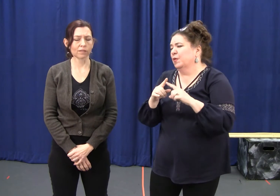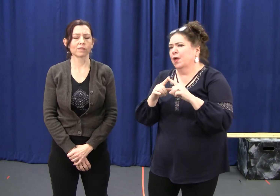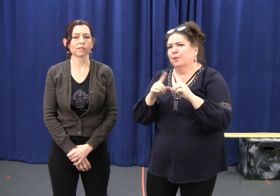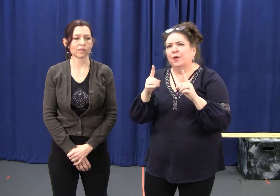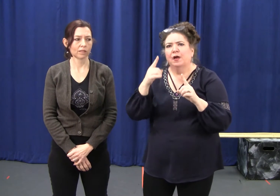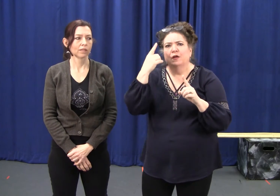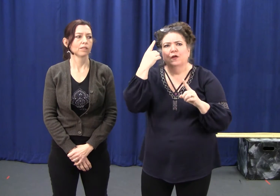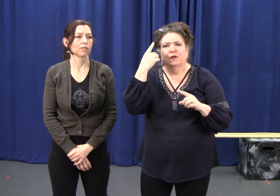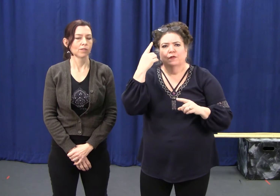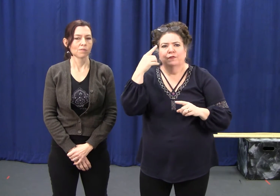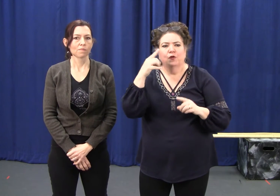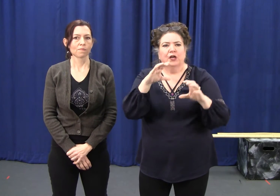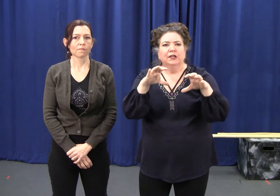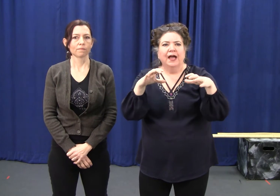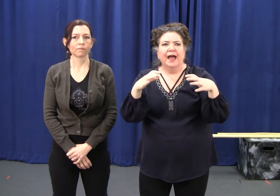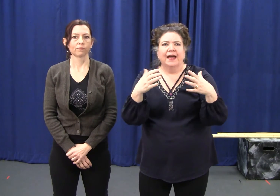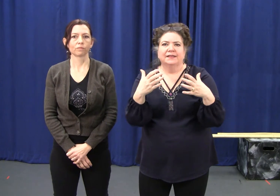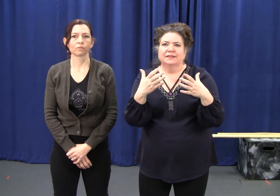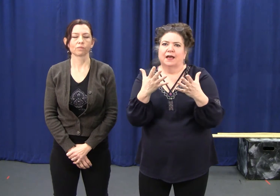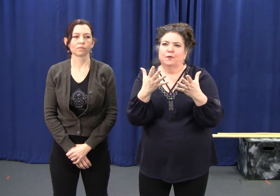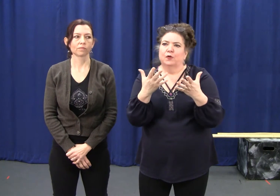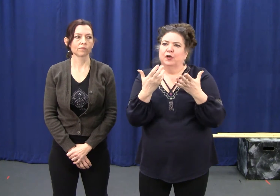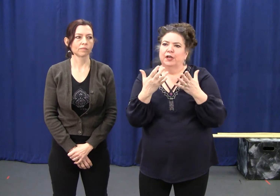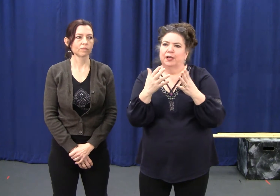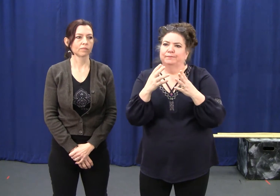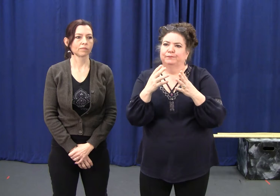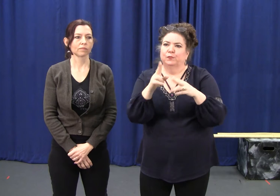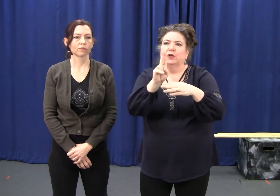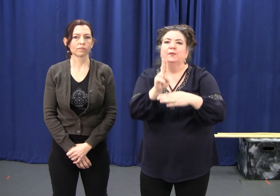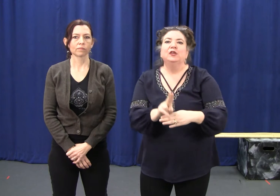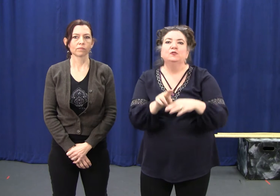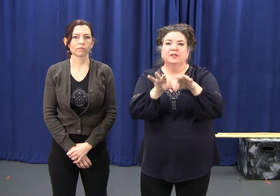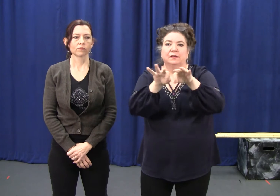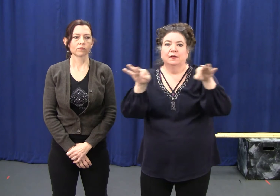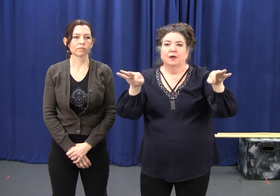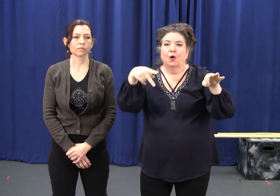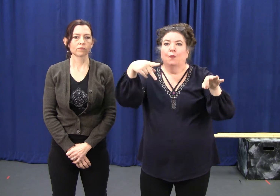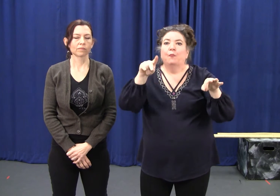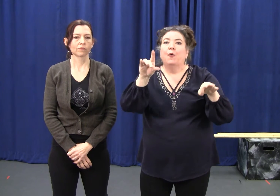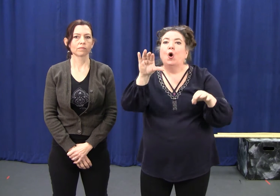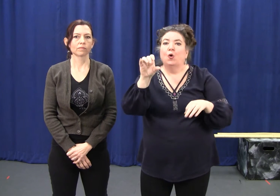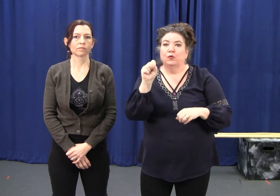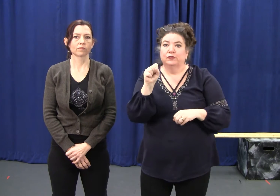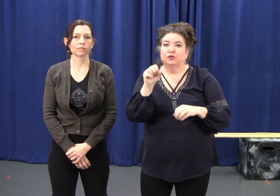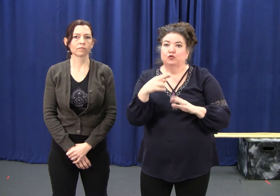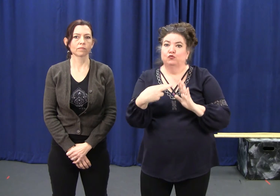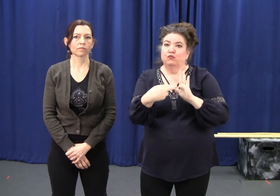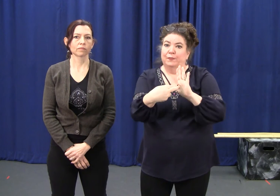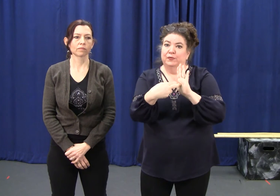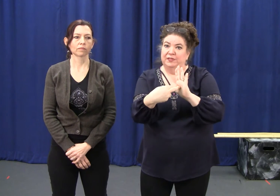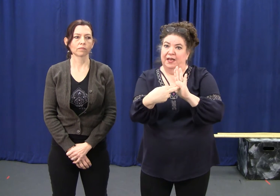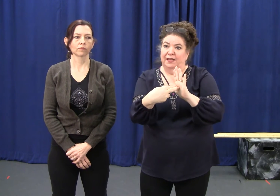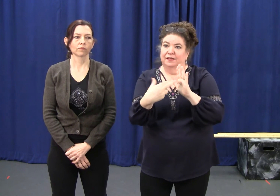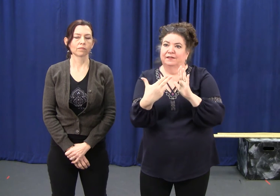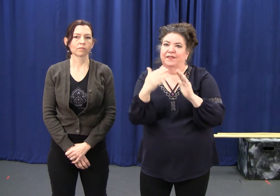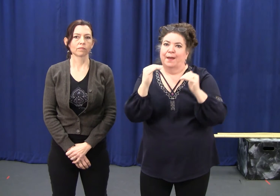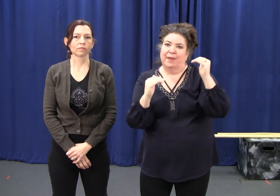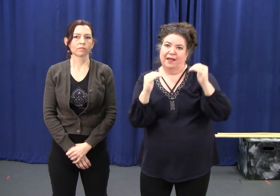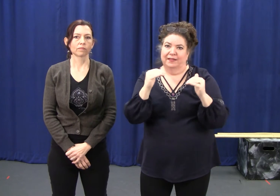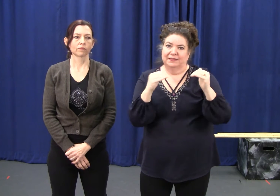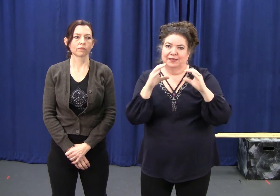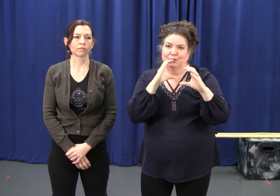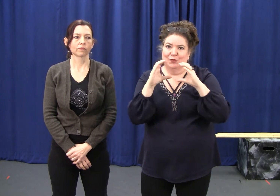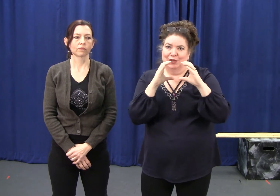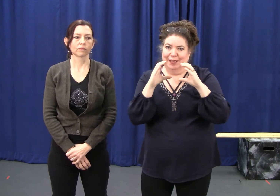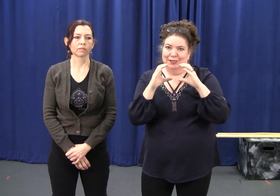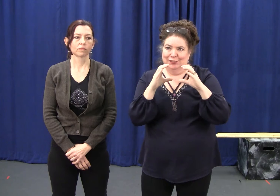(yes) but for class we're going to be using poles to represent that balance and communication.